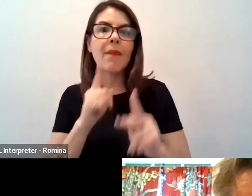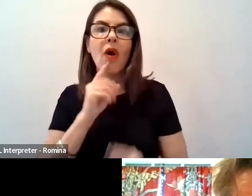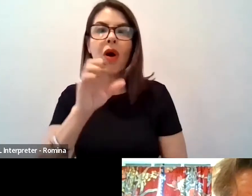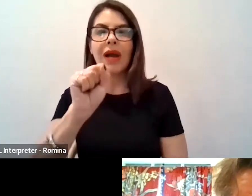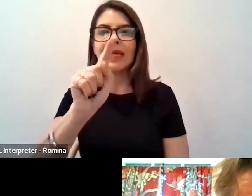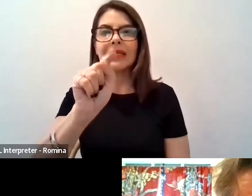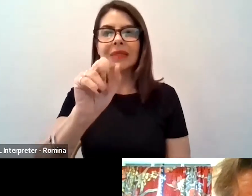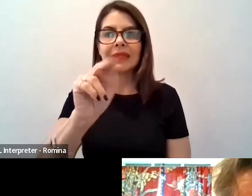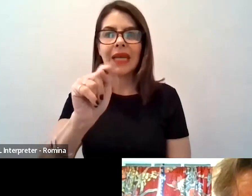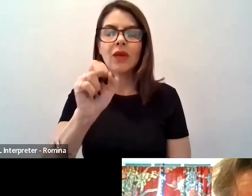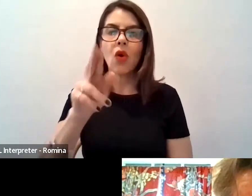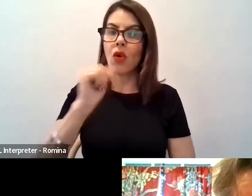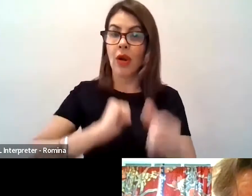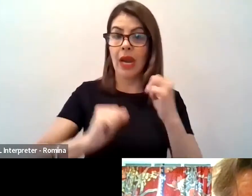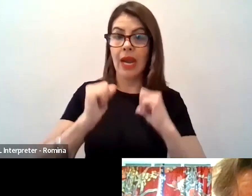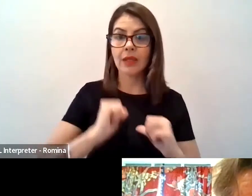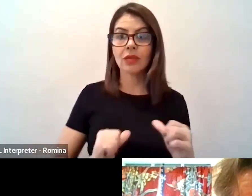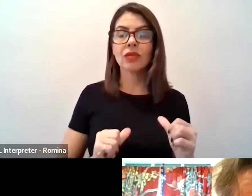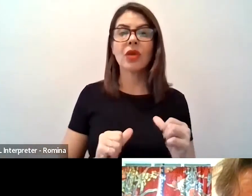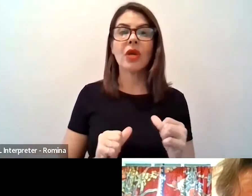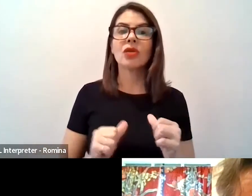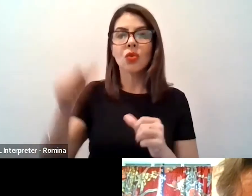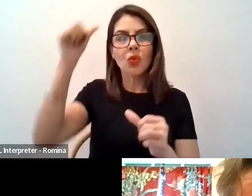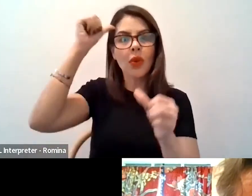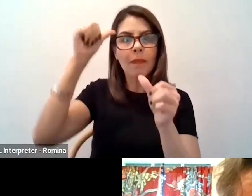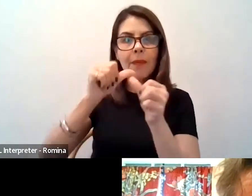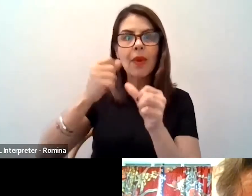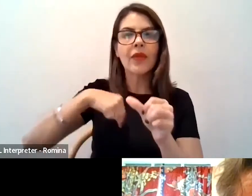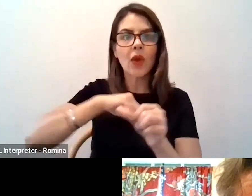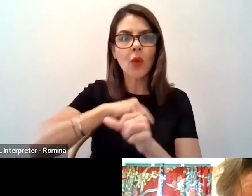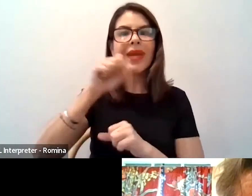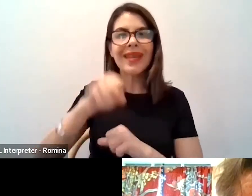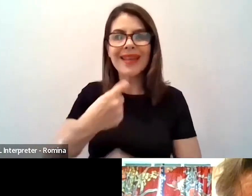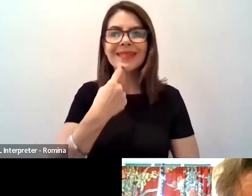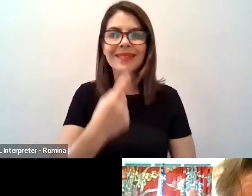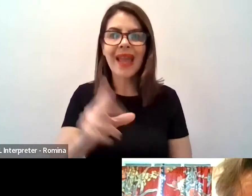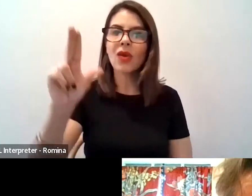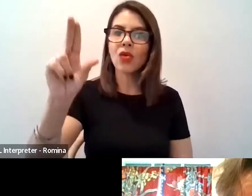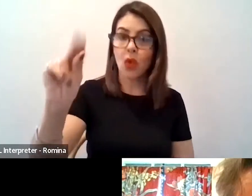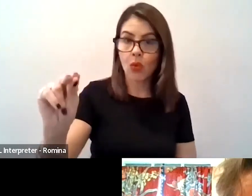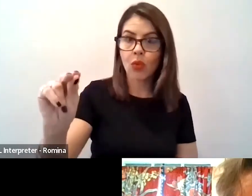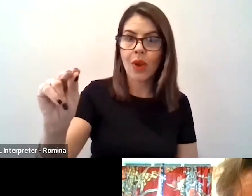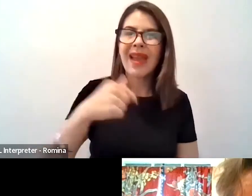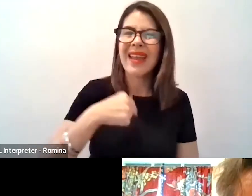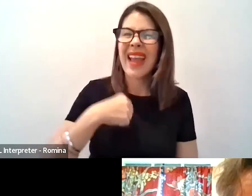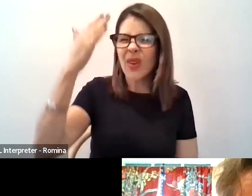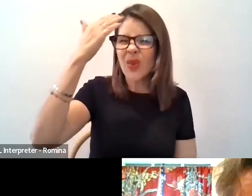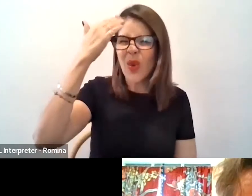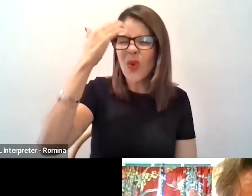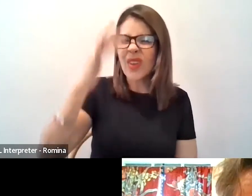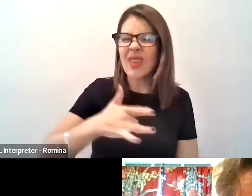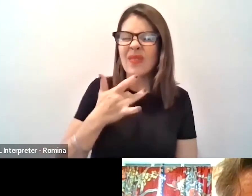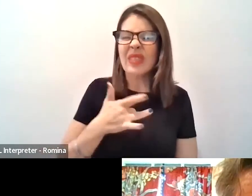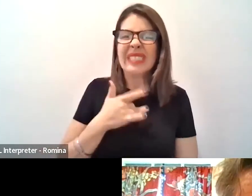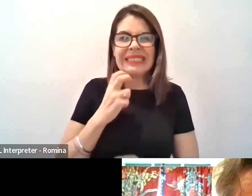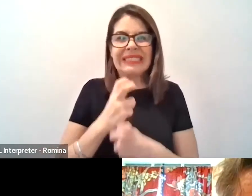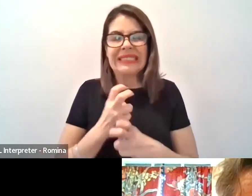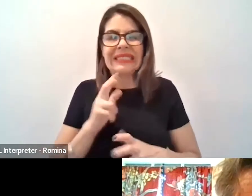or actor performers to be mindful that we're allowed to say no. And I know that that can feel hard on set in the moment.